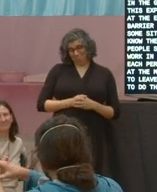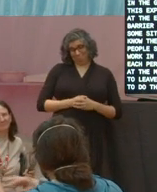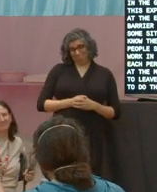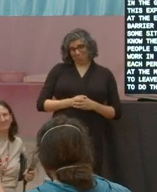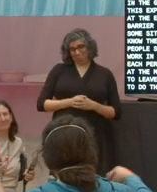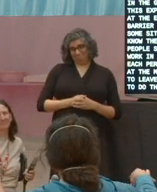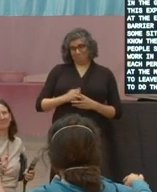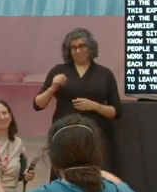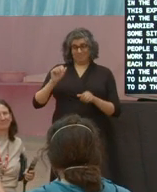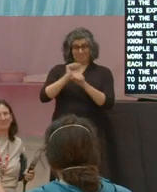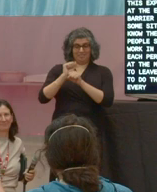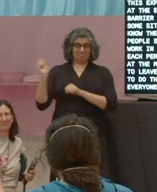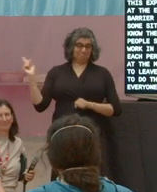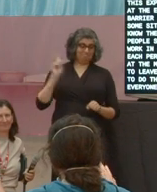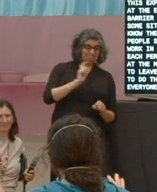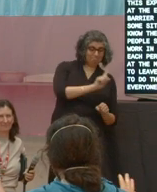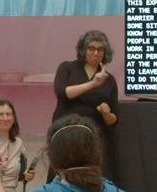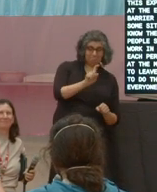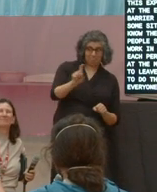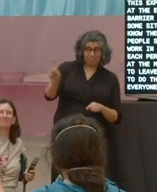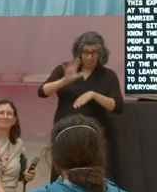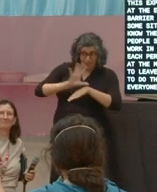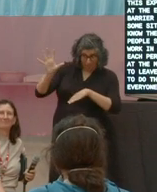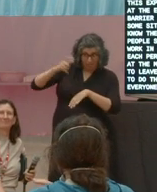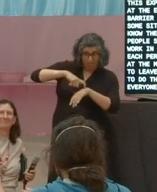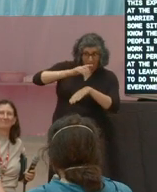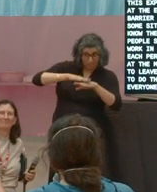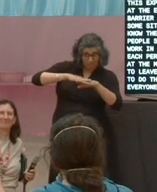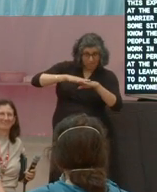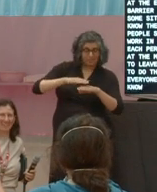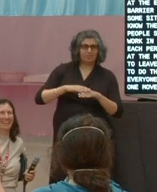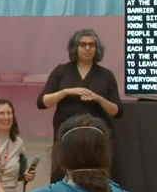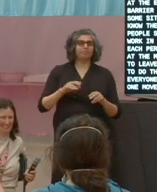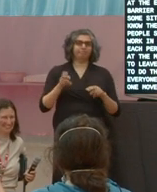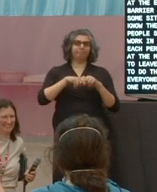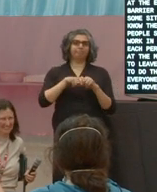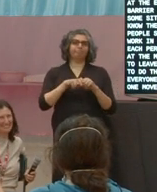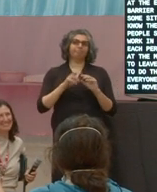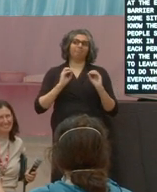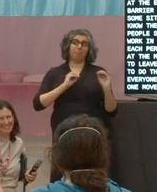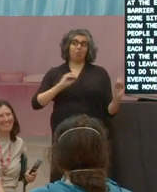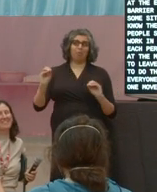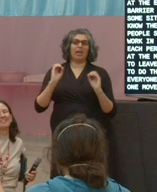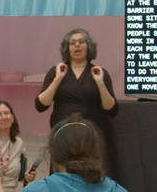the person is done by everyone and told everyone that's five o'clock, museum is closing, no one moves. And we all just